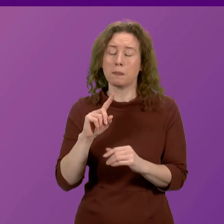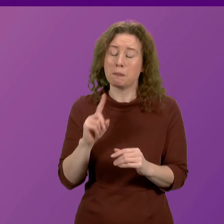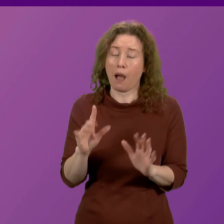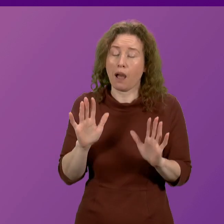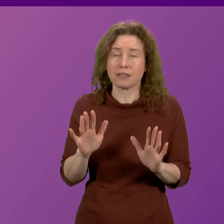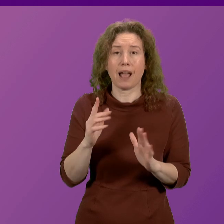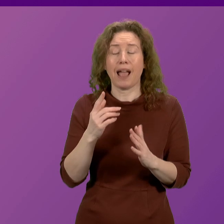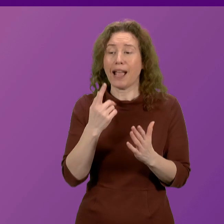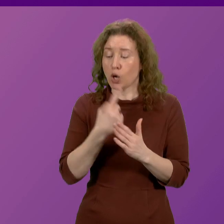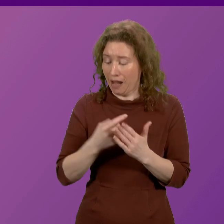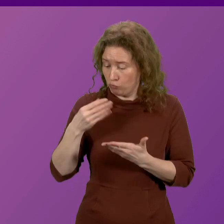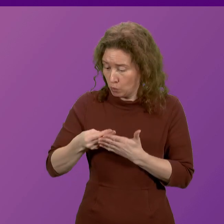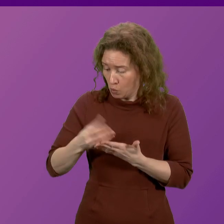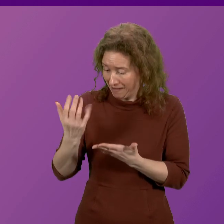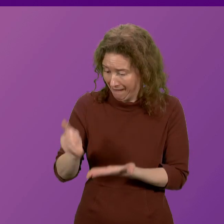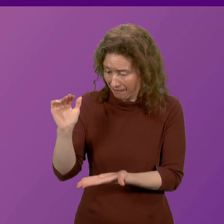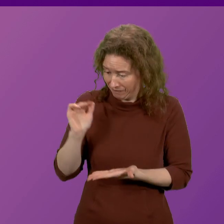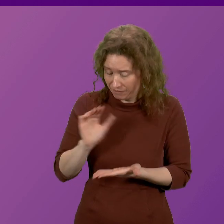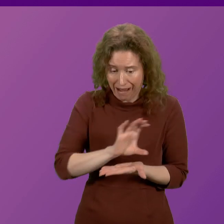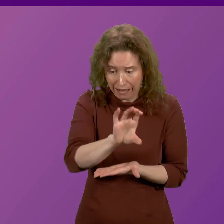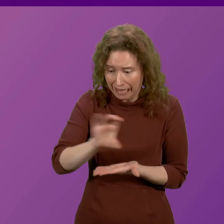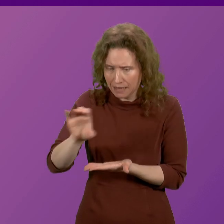I can allocate only the resources that the Government has at its disposal,